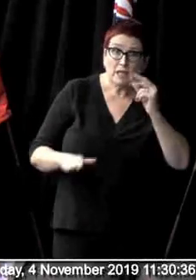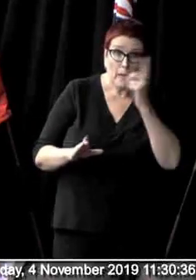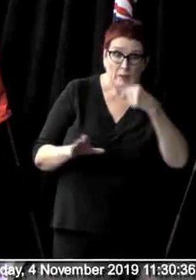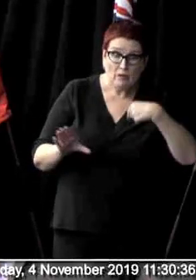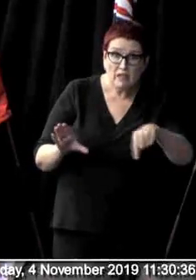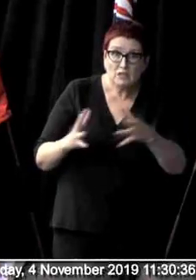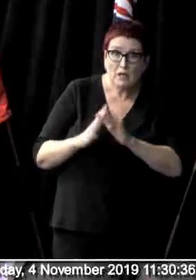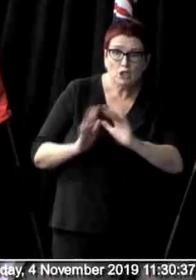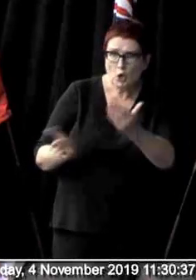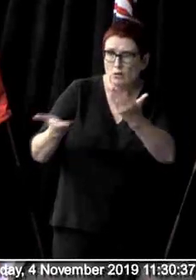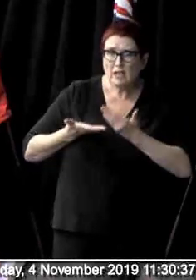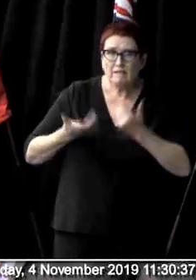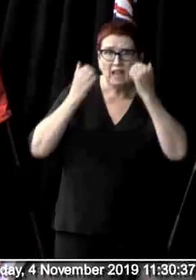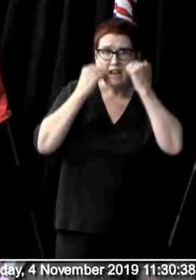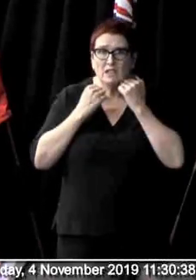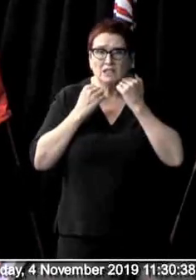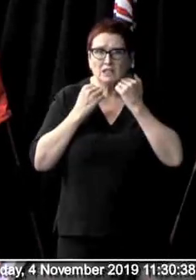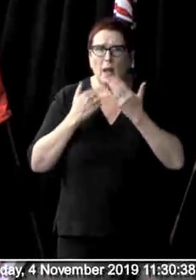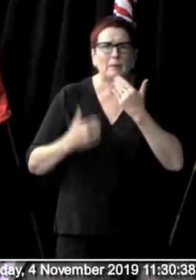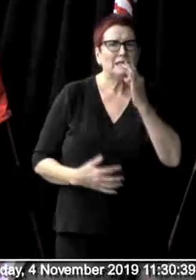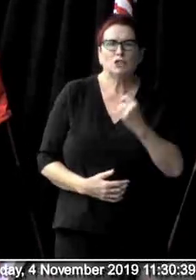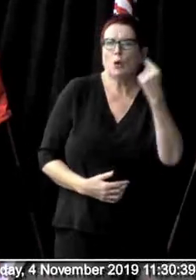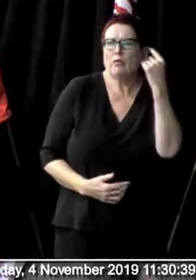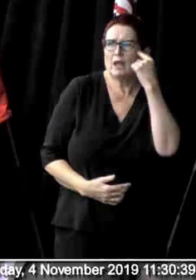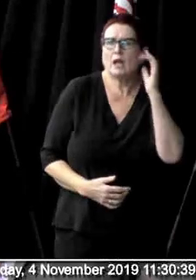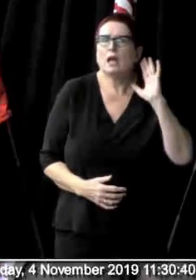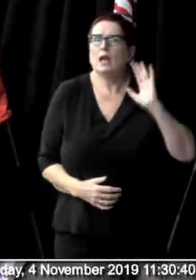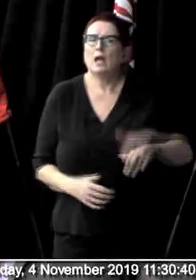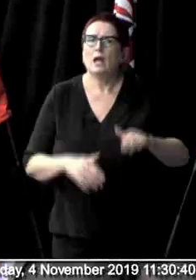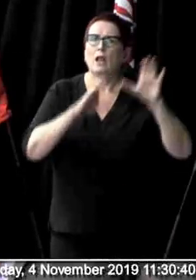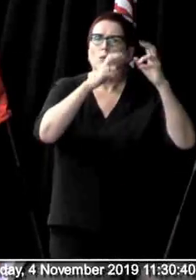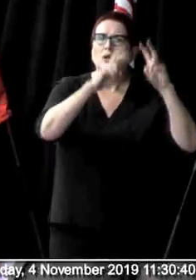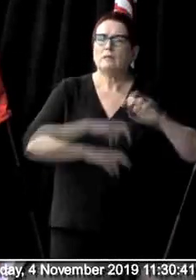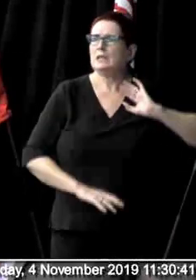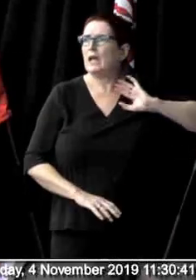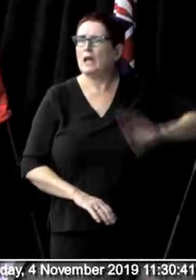should not be taken in any way as a sign that the Royal Commission does not wish